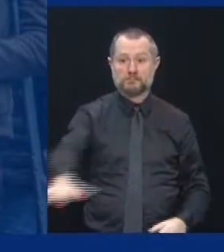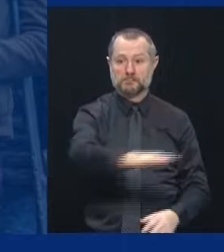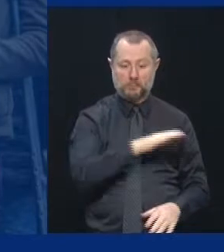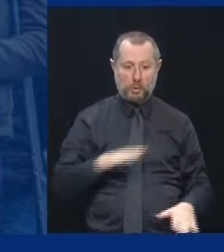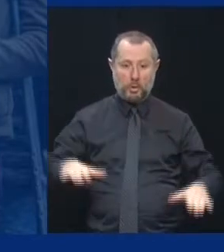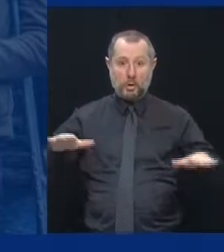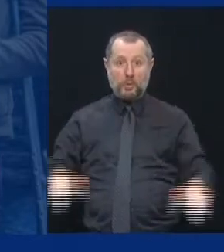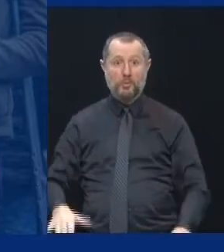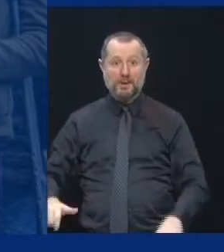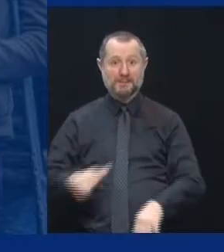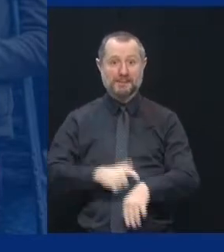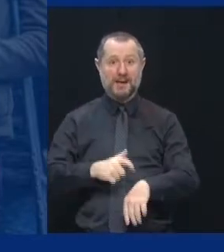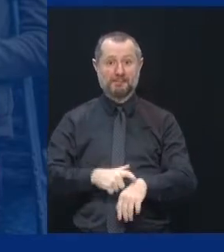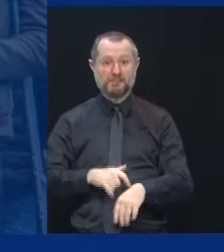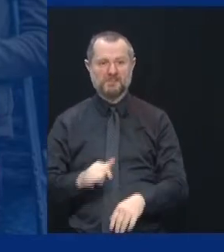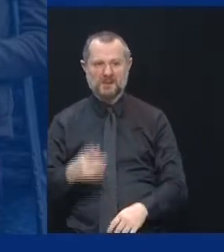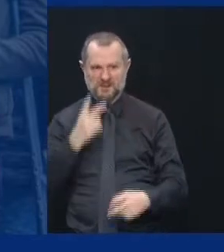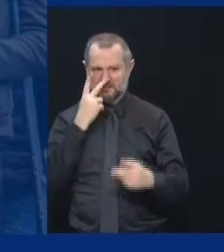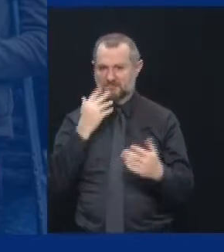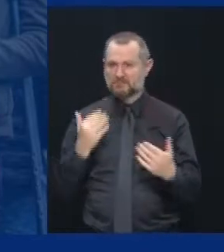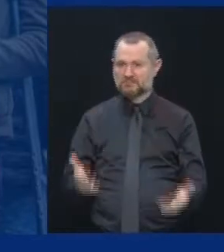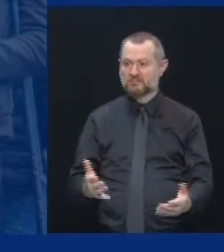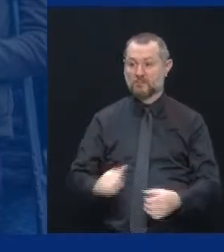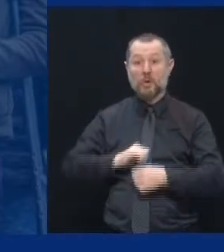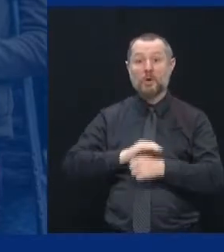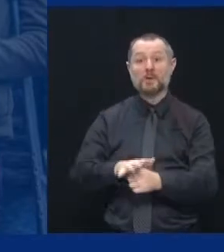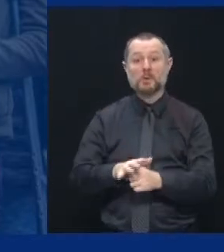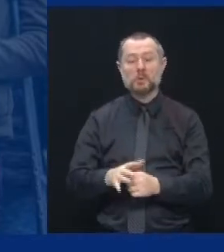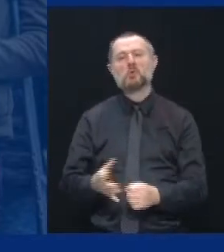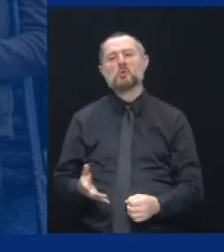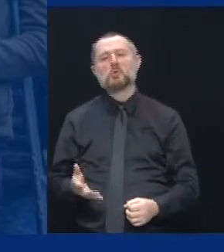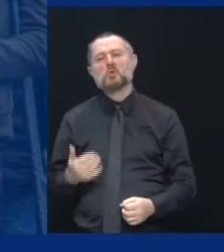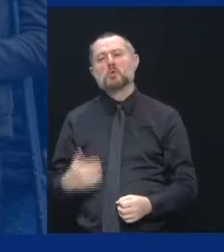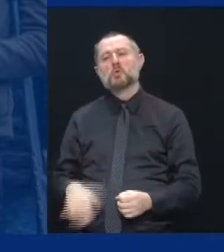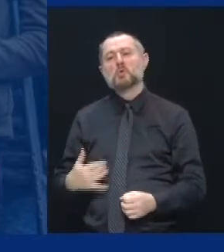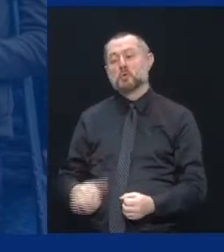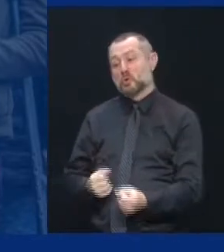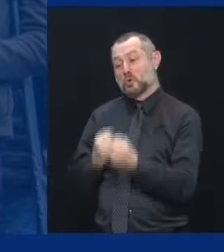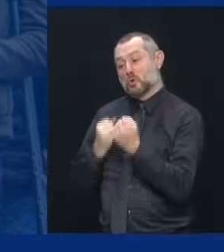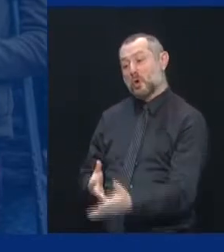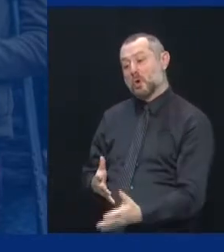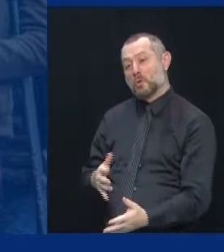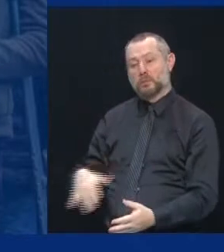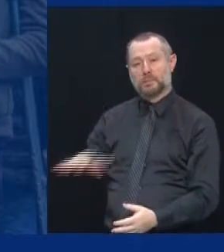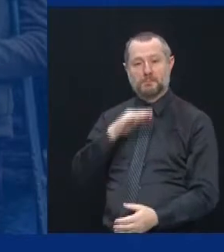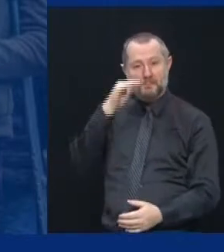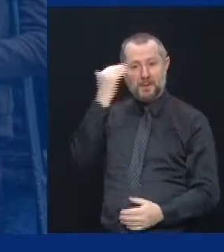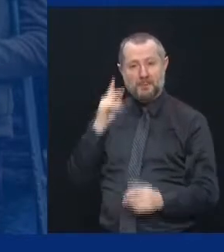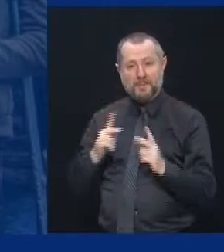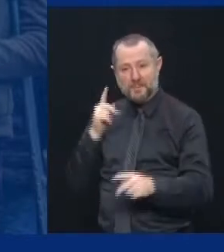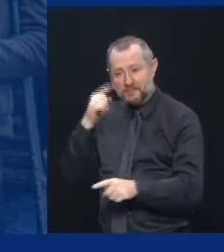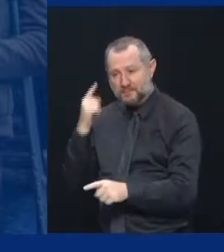SOCIETY, BUT AT LOW TIDE, THERE WAS NO DENYING THE EXISTENCE OF IT.